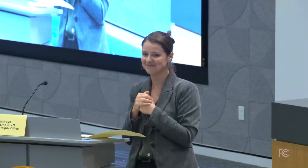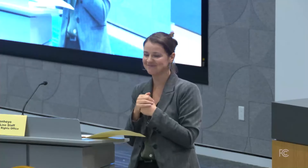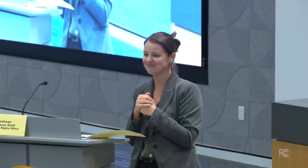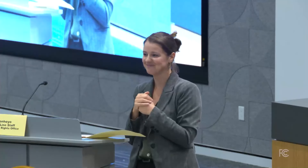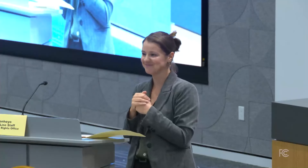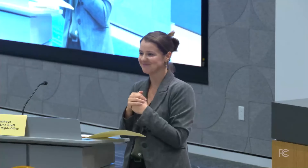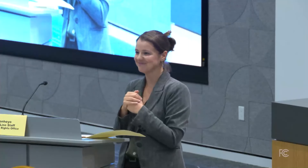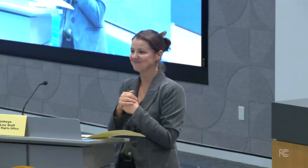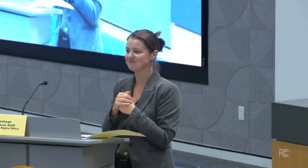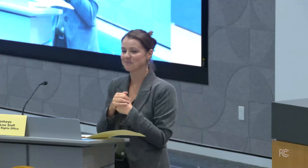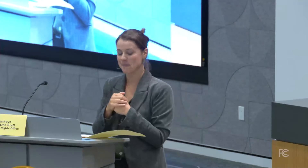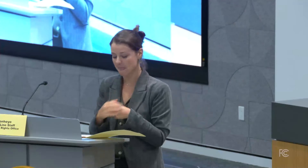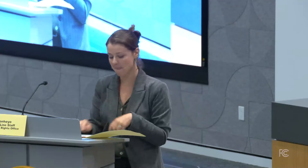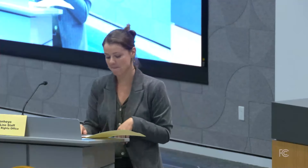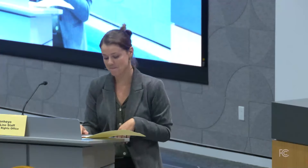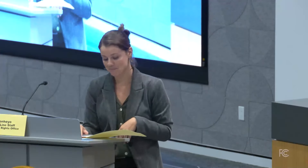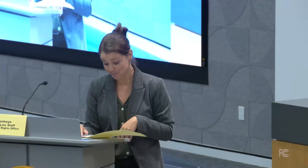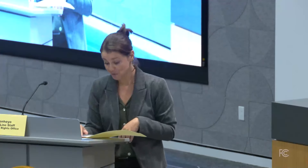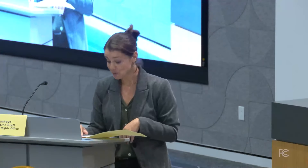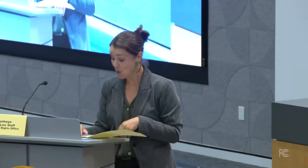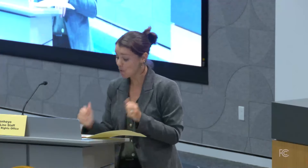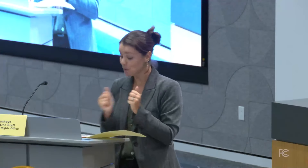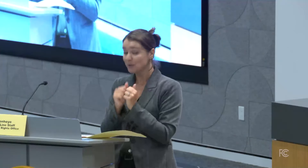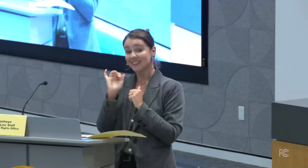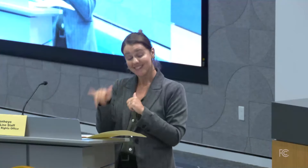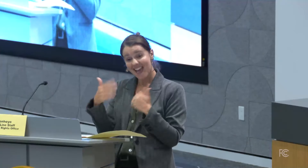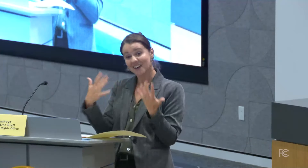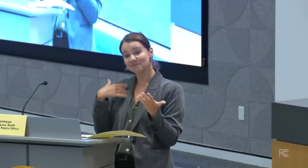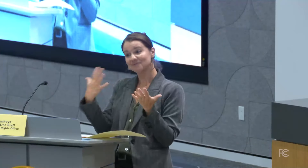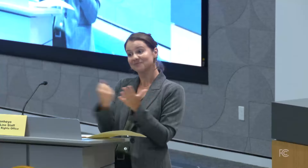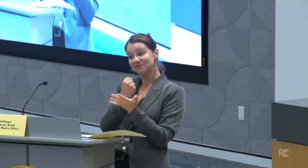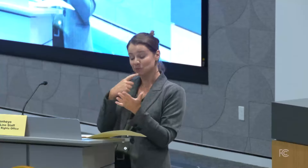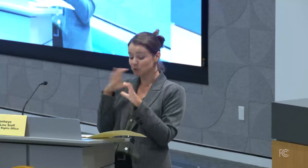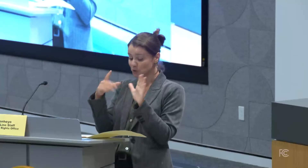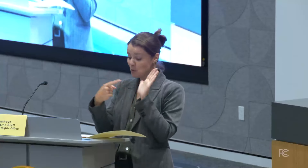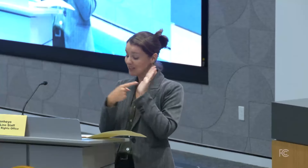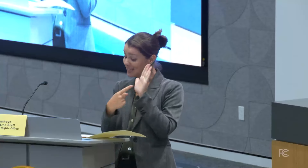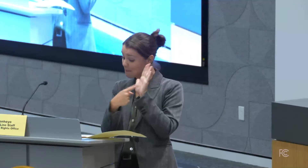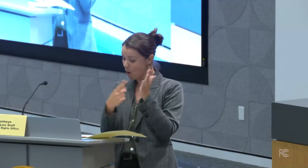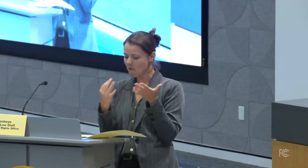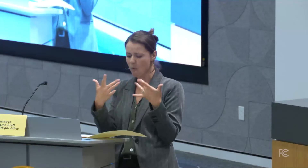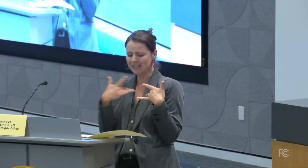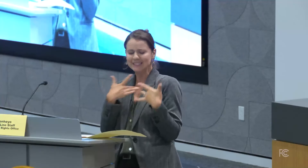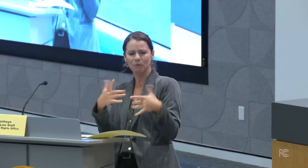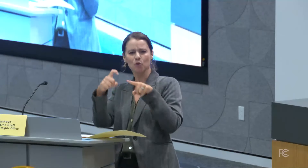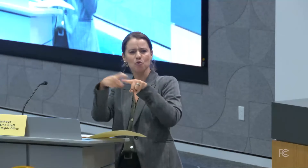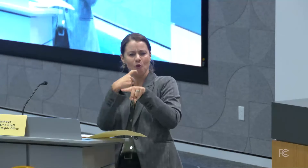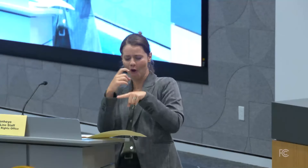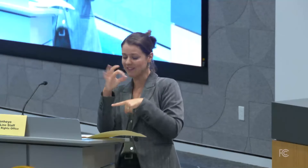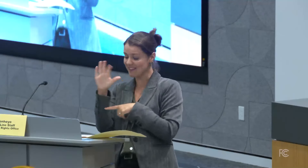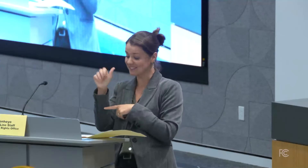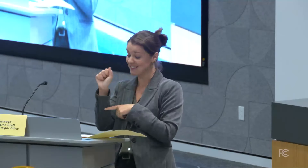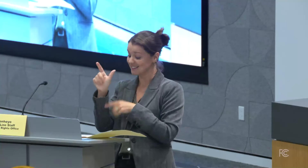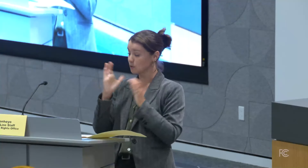888-4FCC-ASL OR YOU CAN CONNECT THROUGH THE WEBSITE. DVC CALLS PER YEAR AVERAGE OVER THE LAST 10 YEARS AT